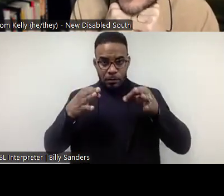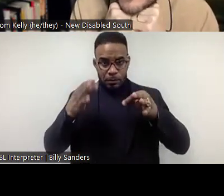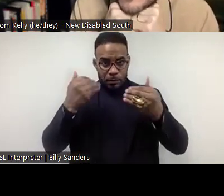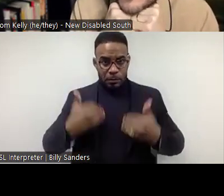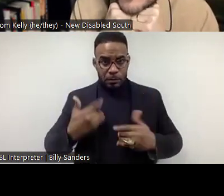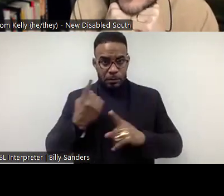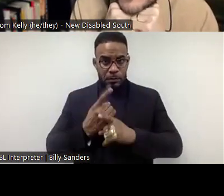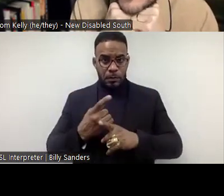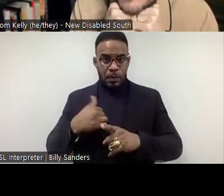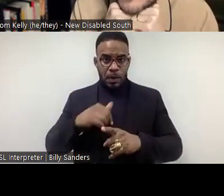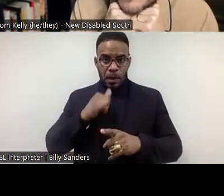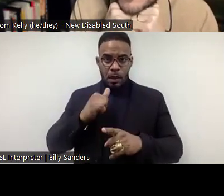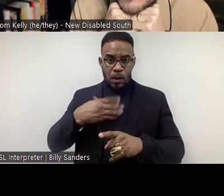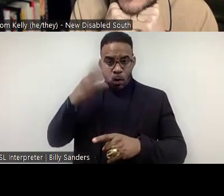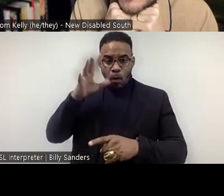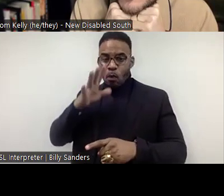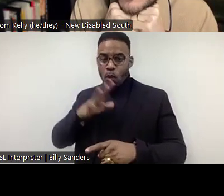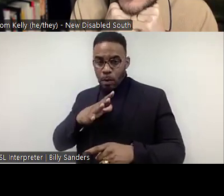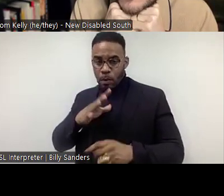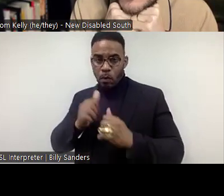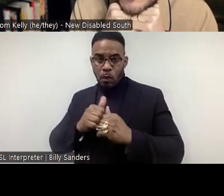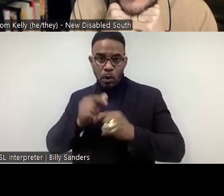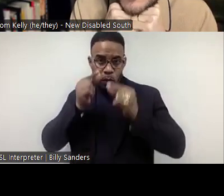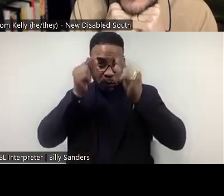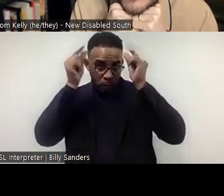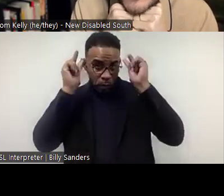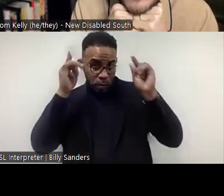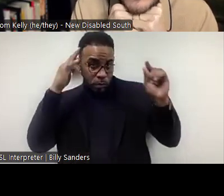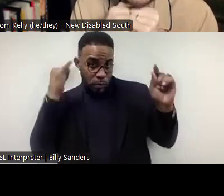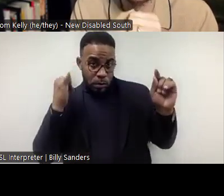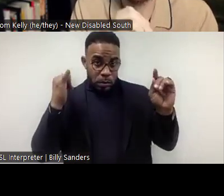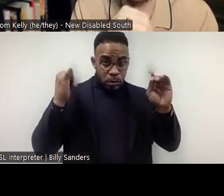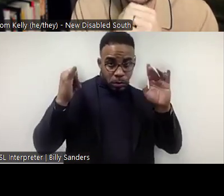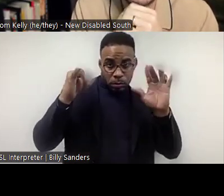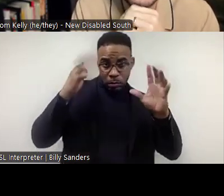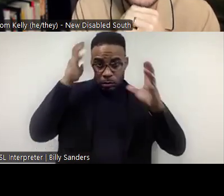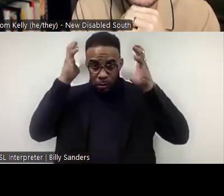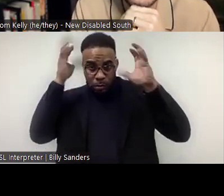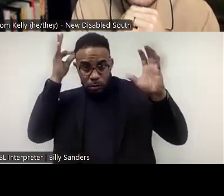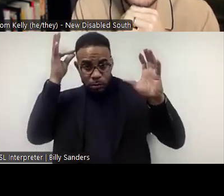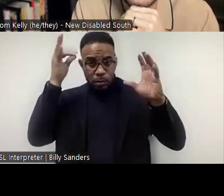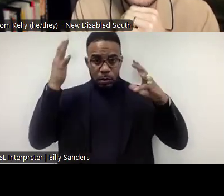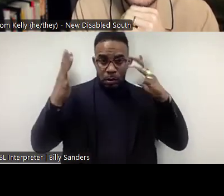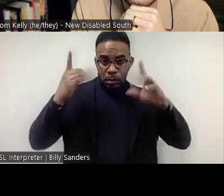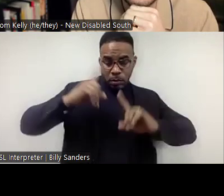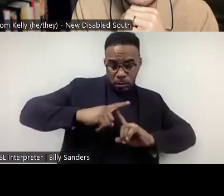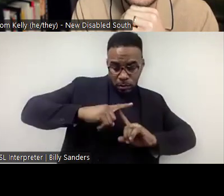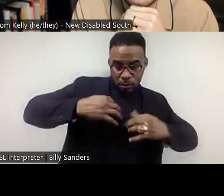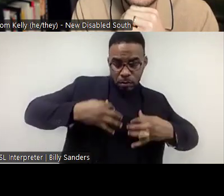Amber. Missed the cue. Hello. You want a visual description, right? So I am a white woman with short blonde-ish kind of